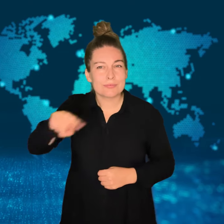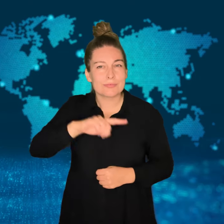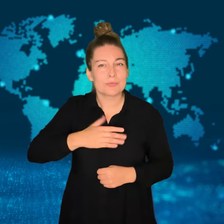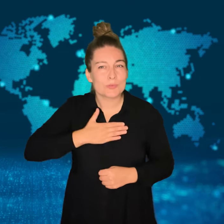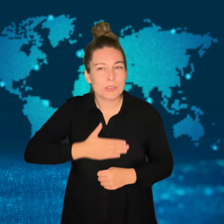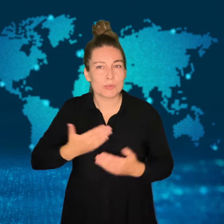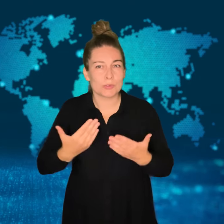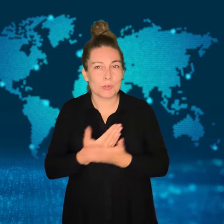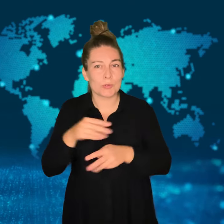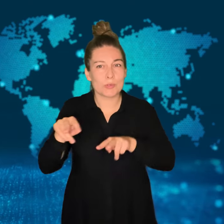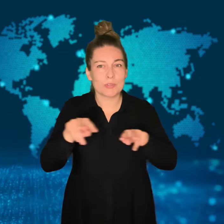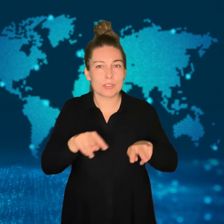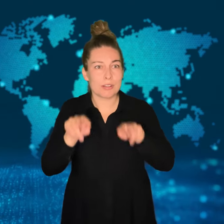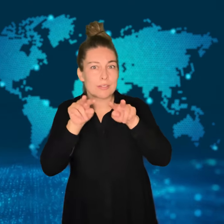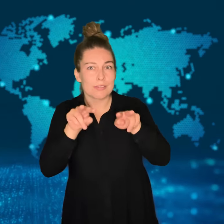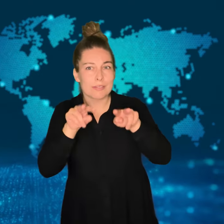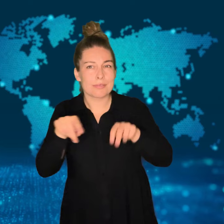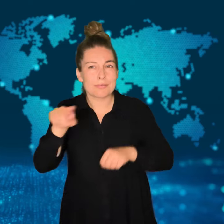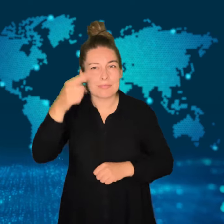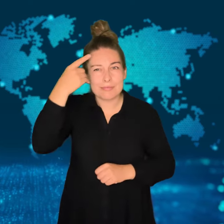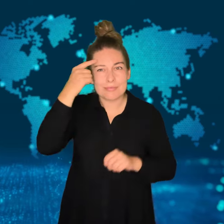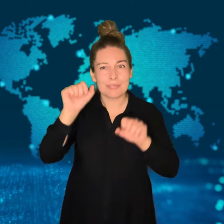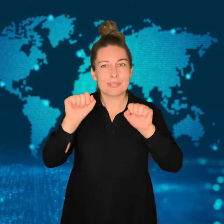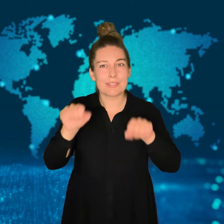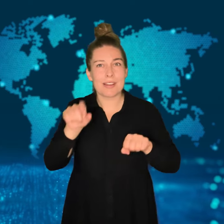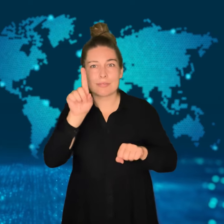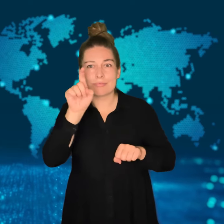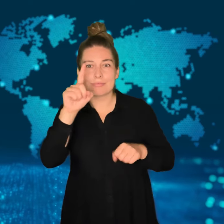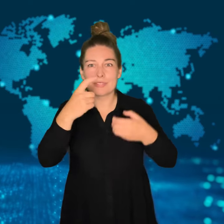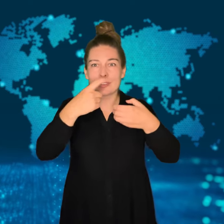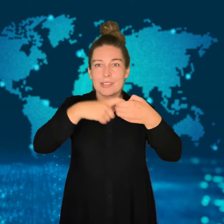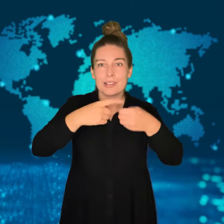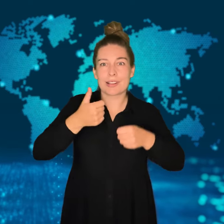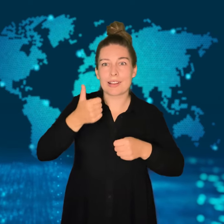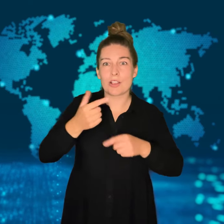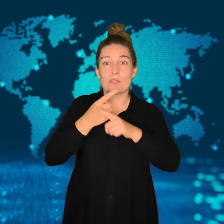Don't forget to subscribe, like, and follow H3 World TV